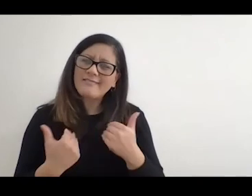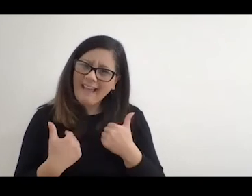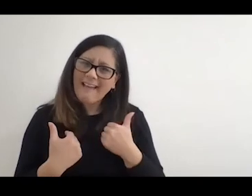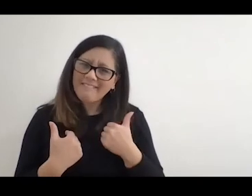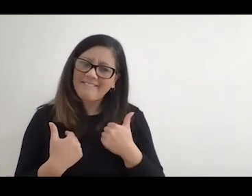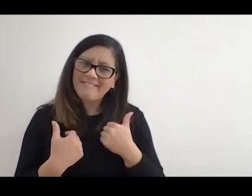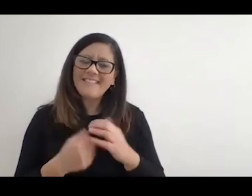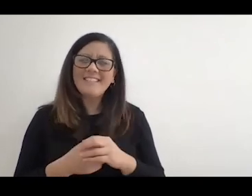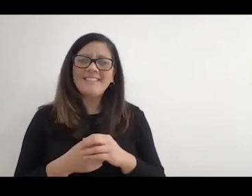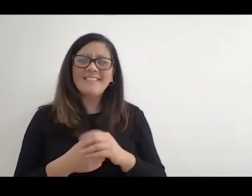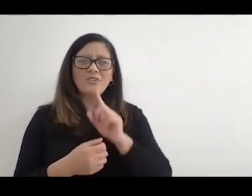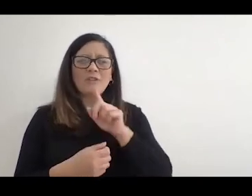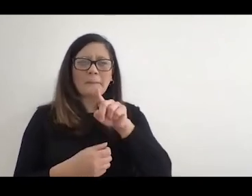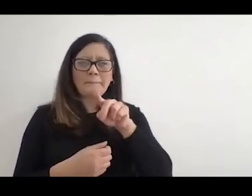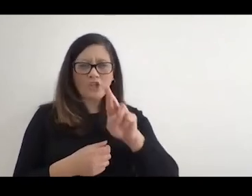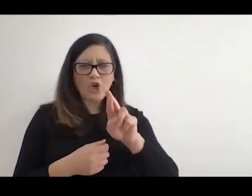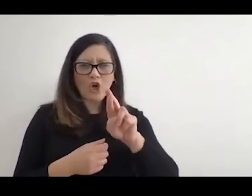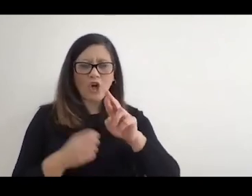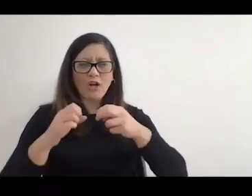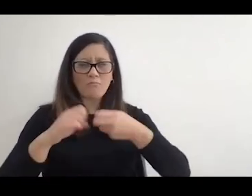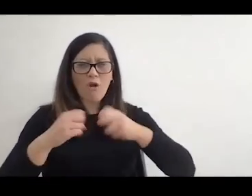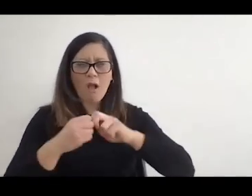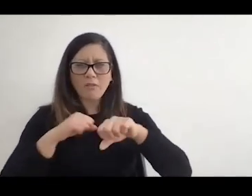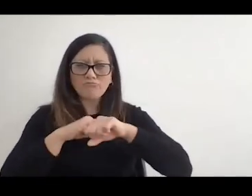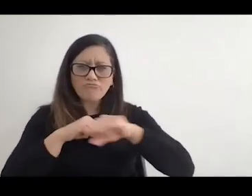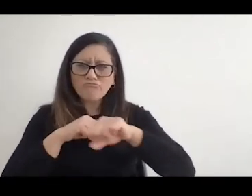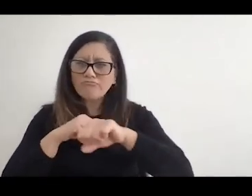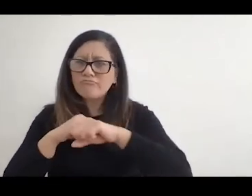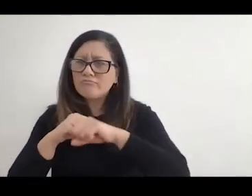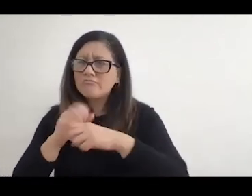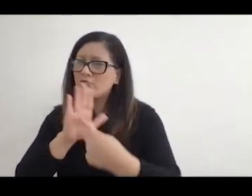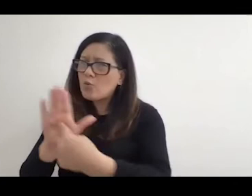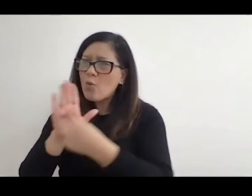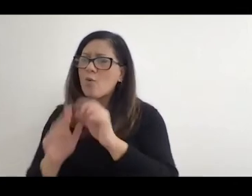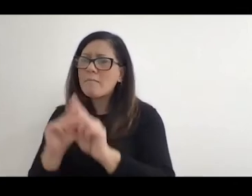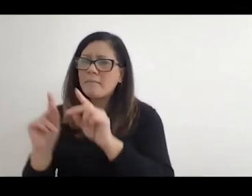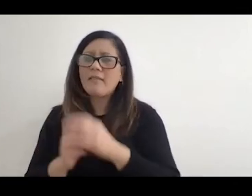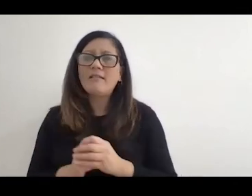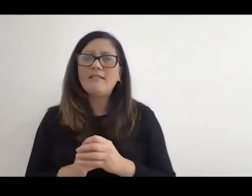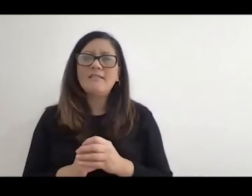so there's really a PR problem, and that's the exact reason why the ADA Americans with Disabilities